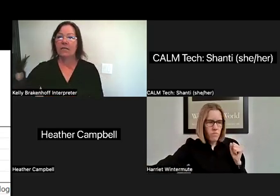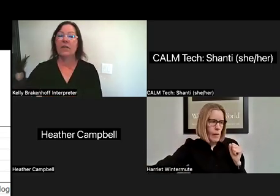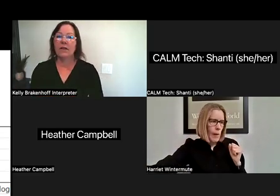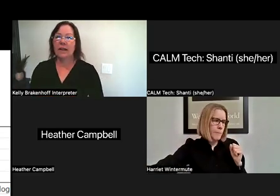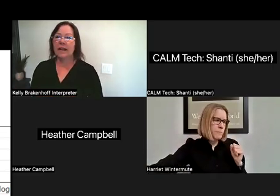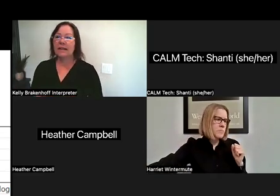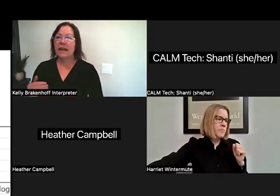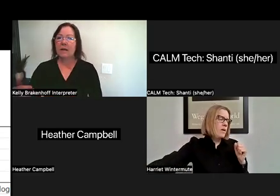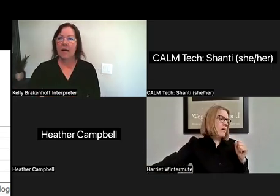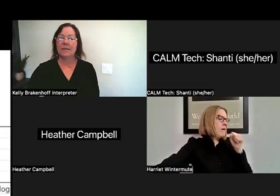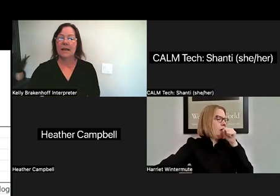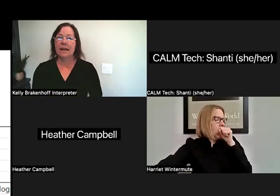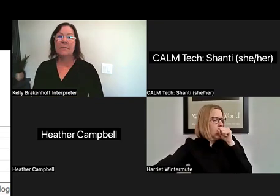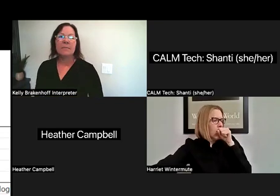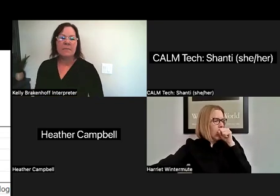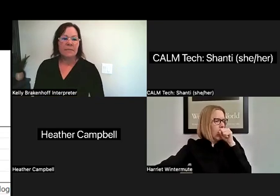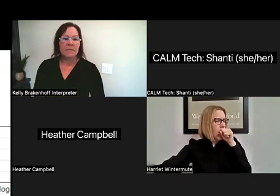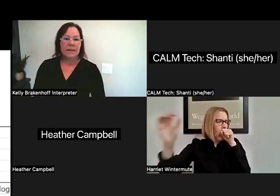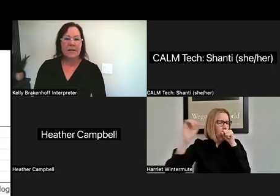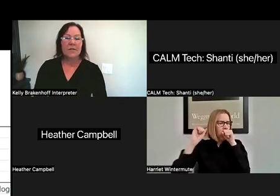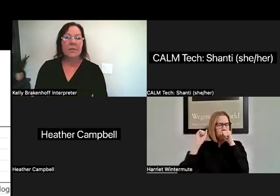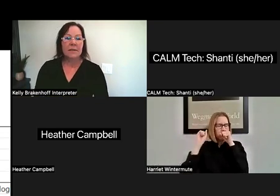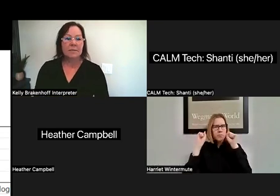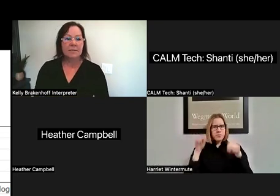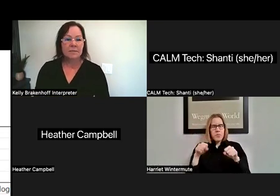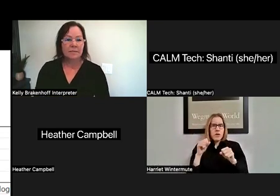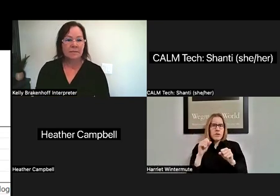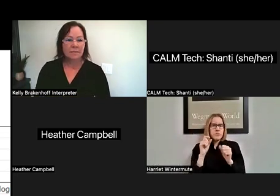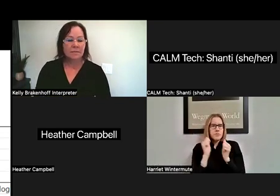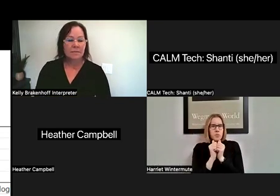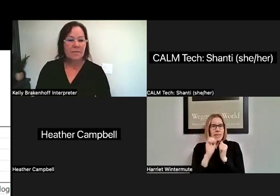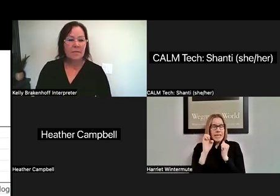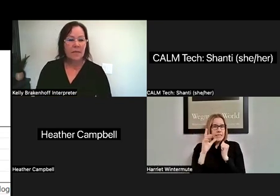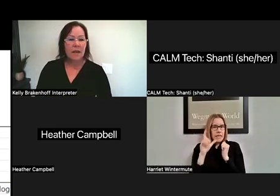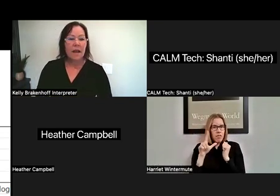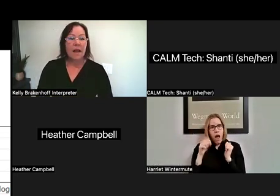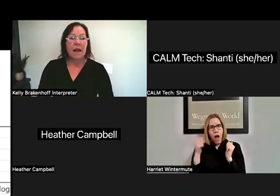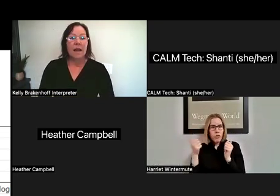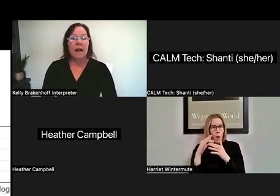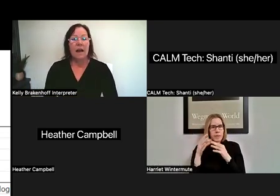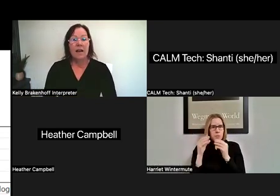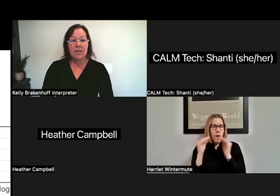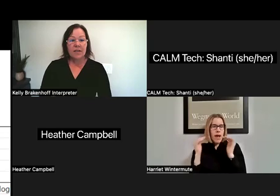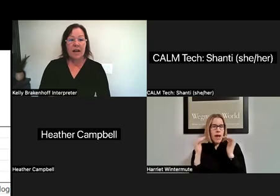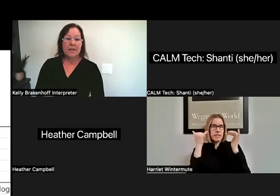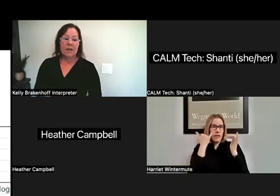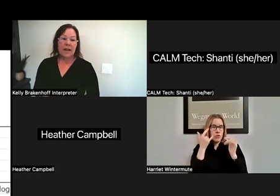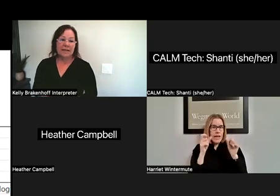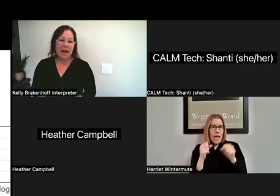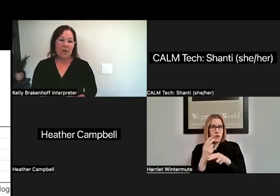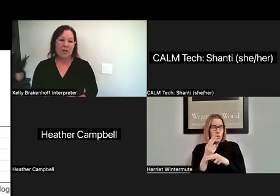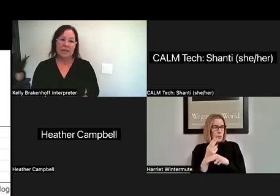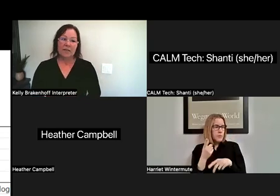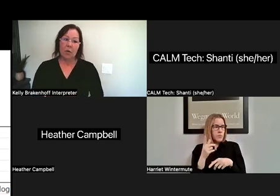frequently to keep them updated. Excuse me. Another option for excel which is for more